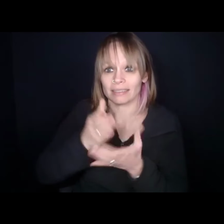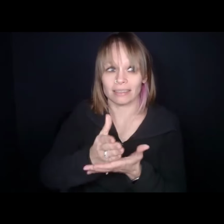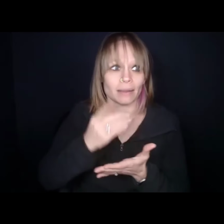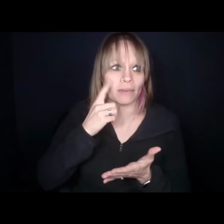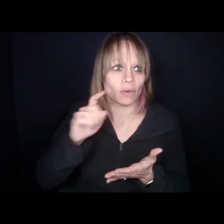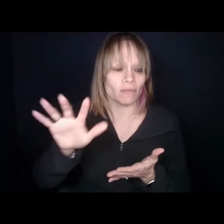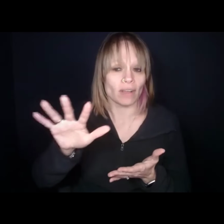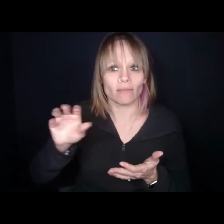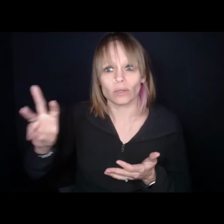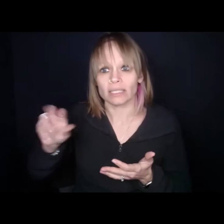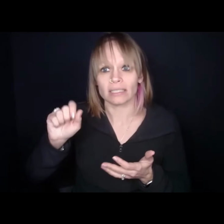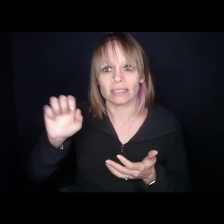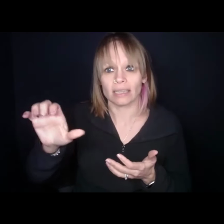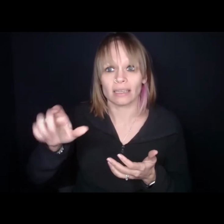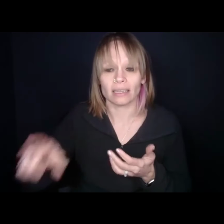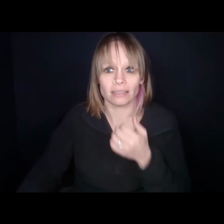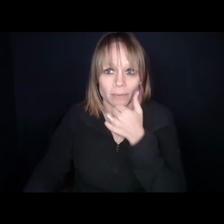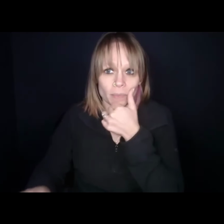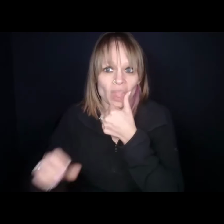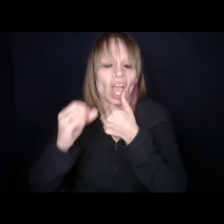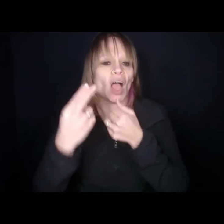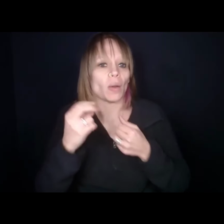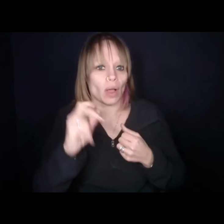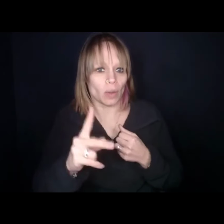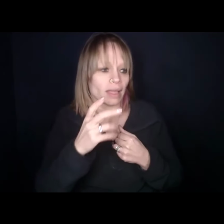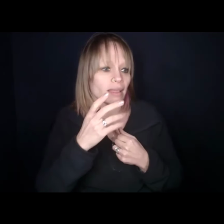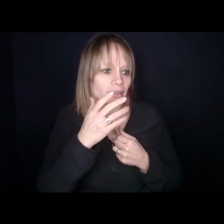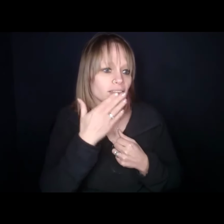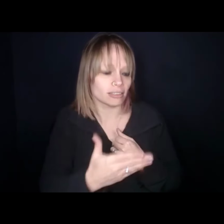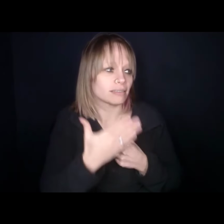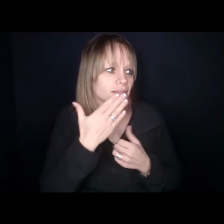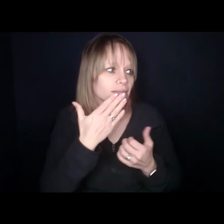I just Oh, good. Thank you.